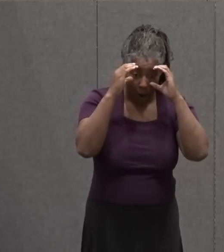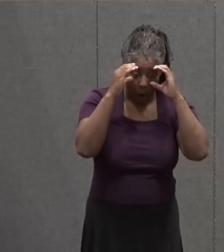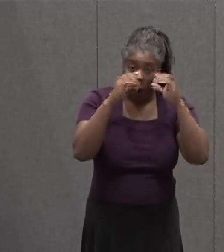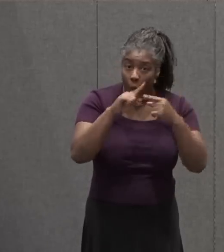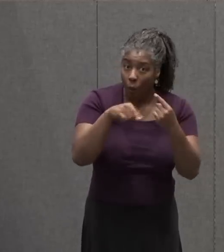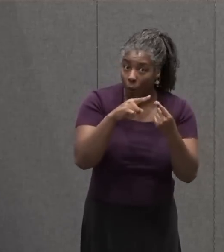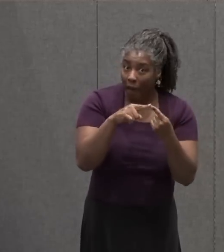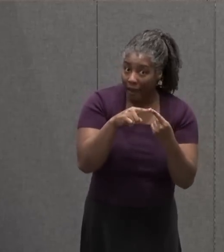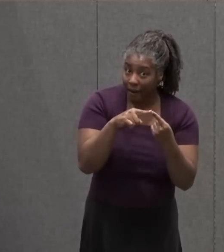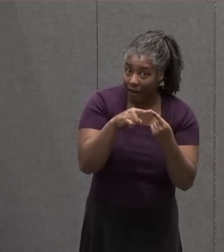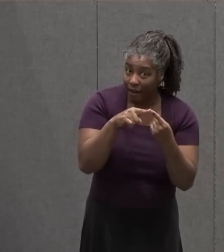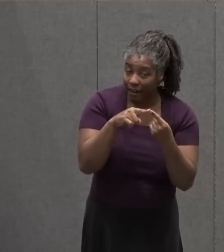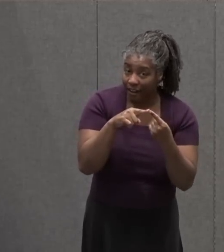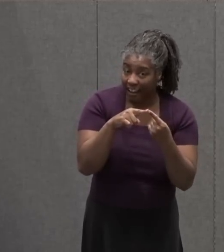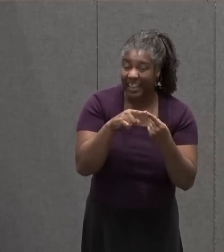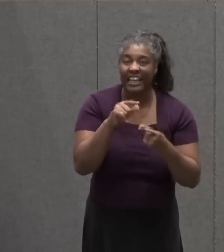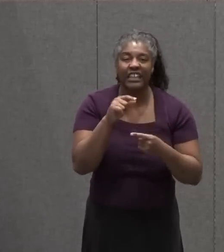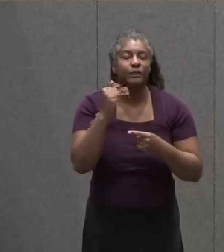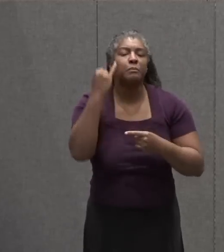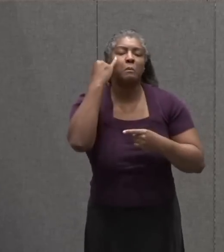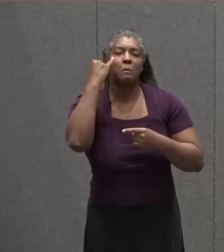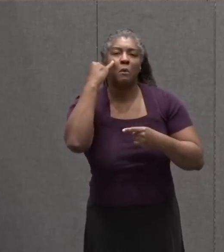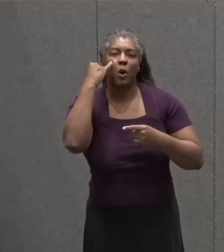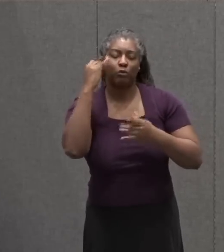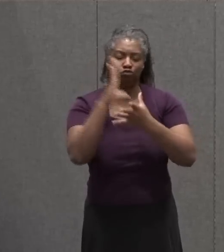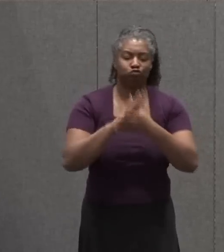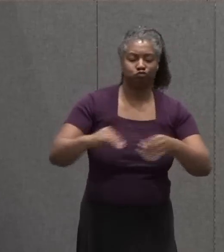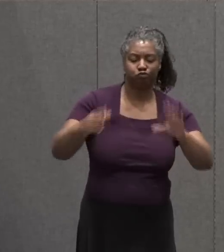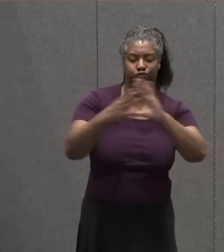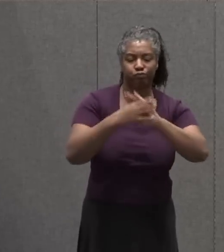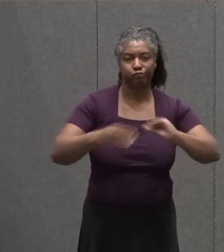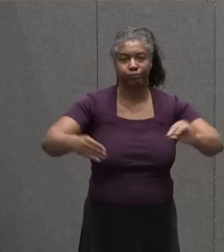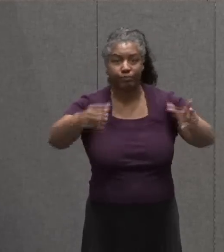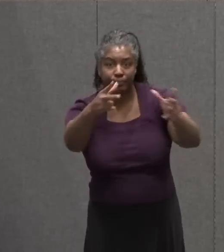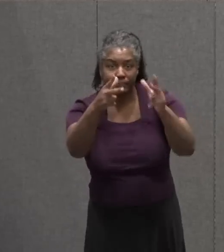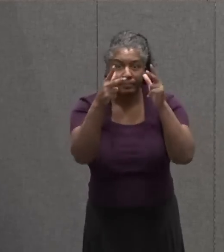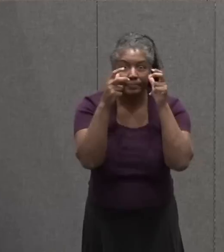carefully to a story or learn new words of a song.